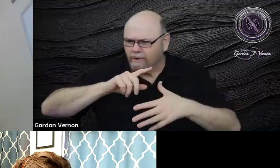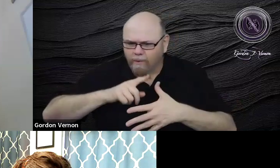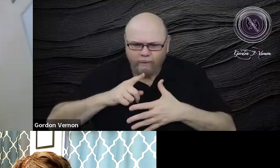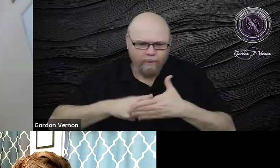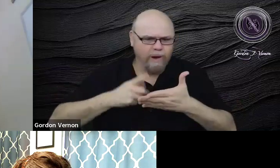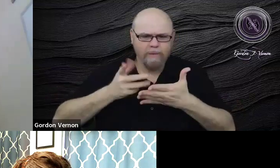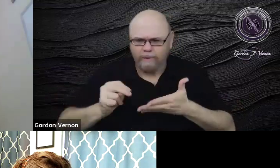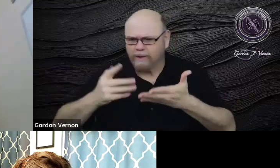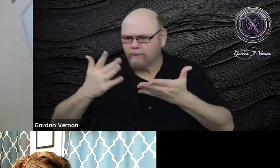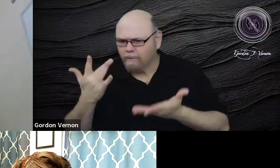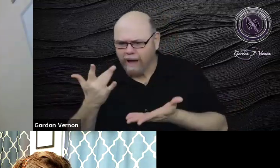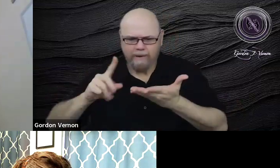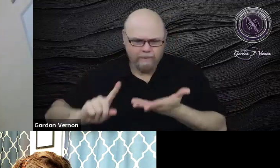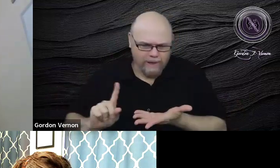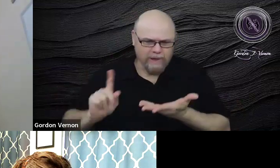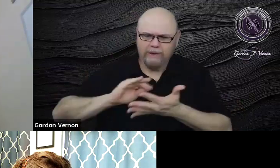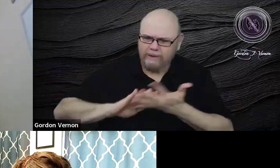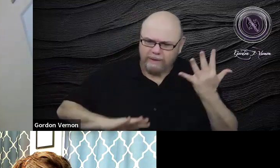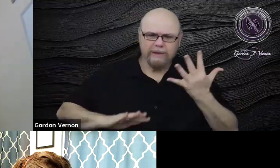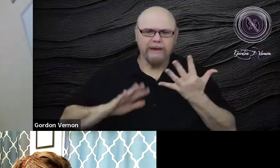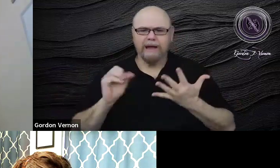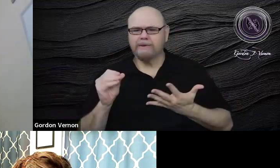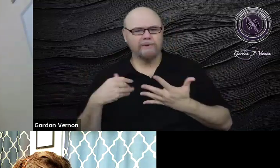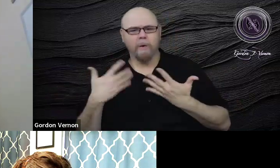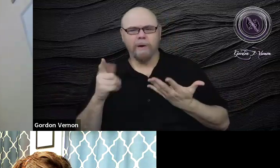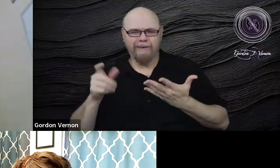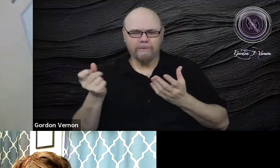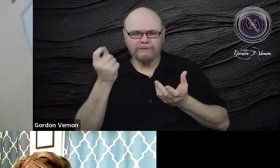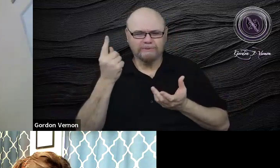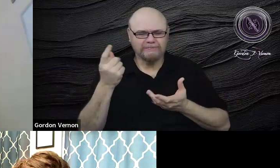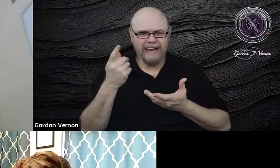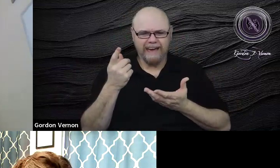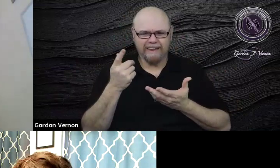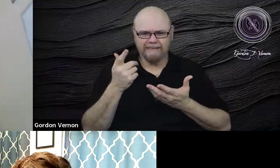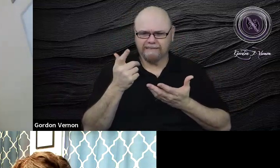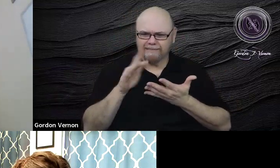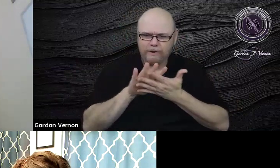might explain noise tolerance. Can you talk a bit more about what some of those factors are?